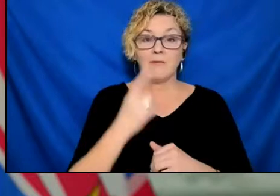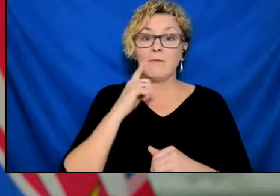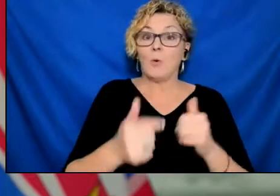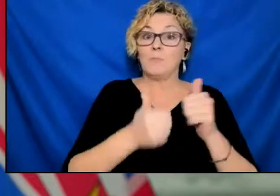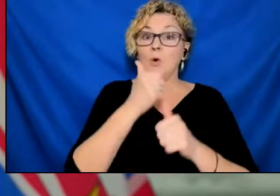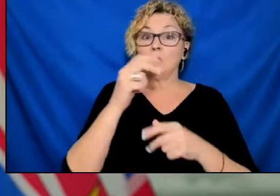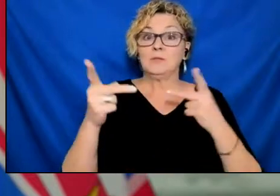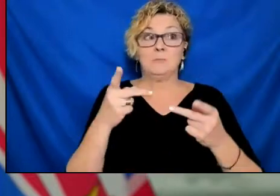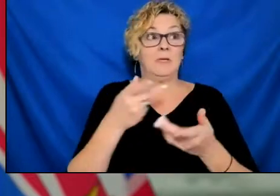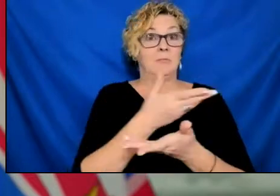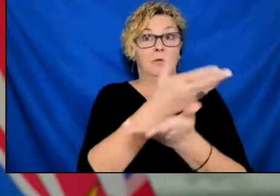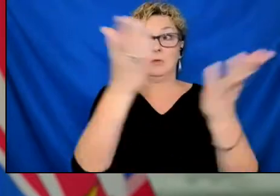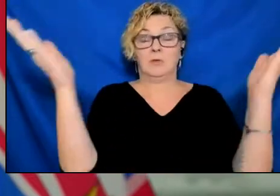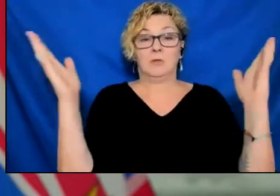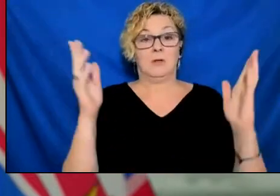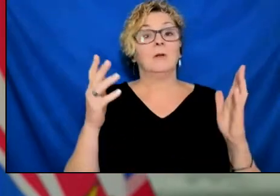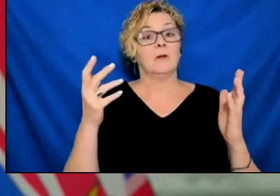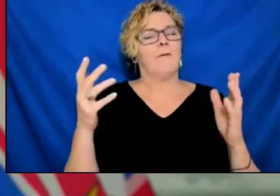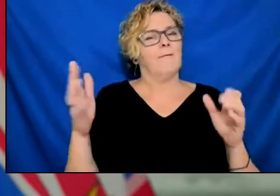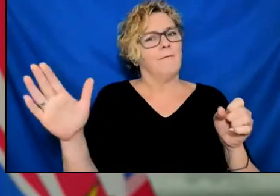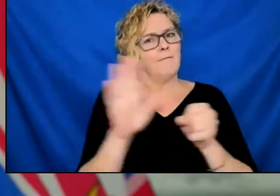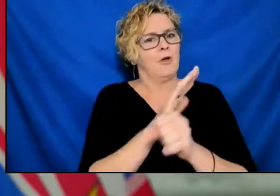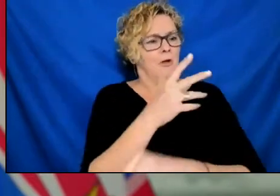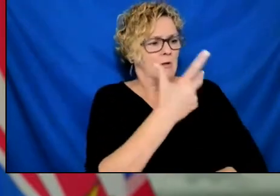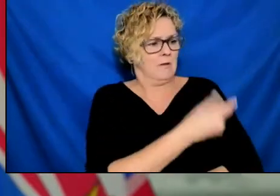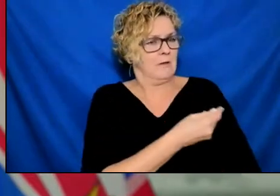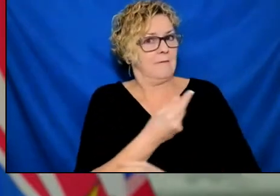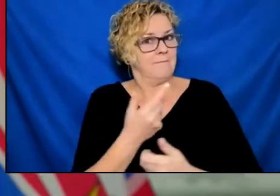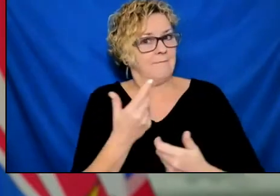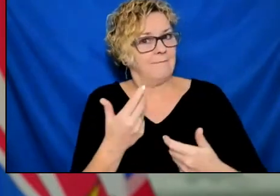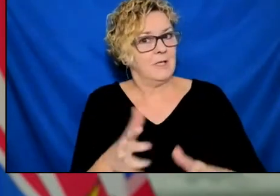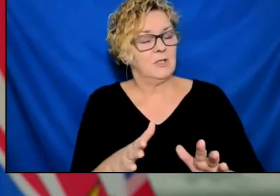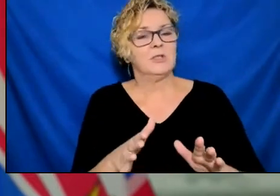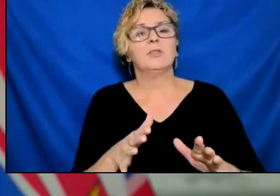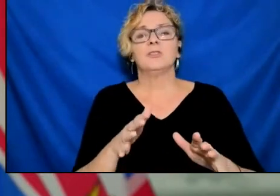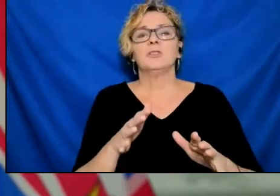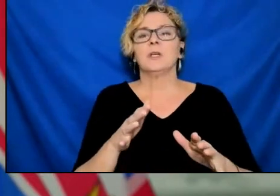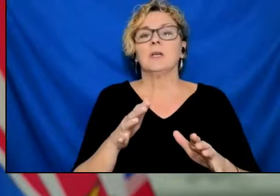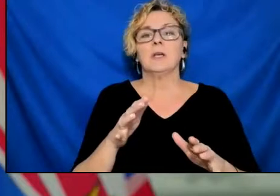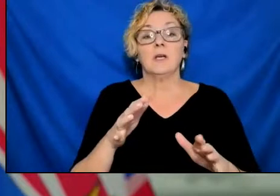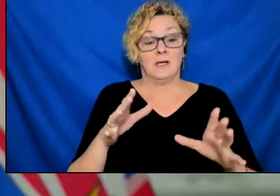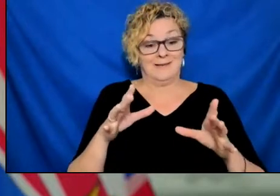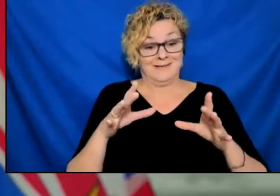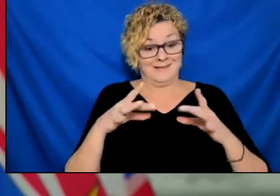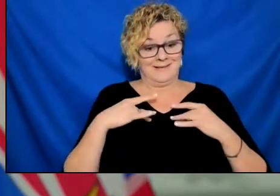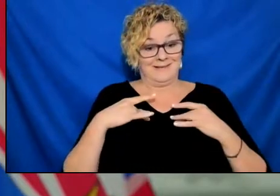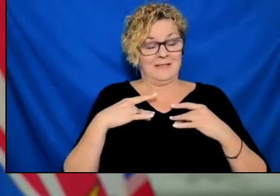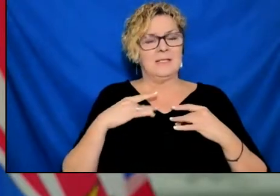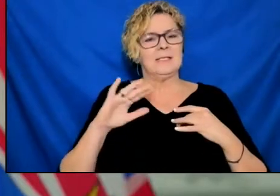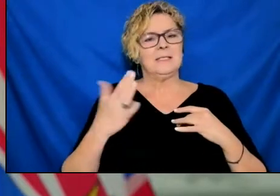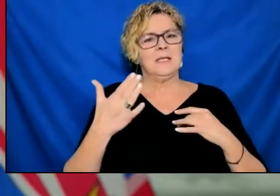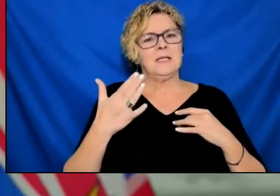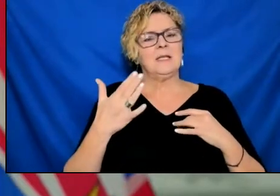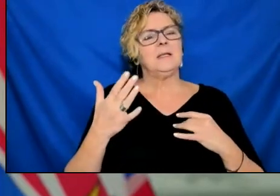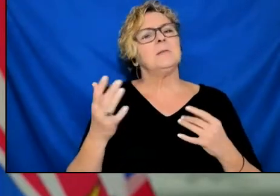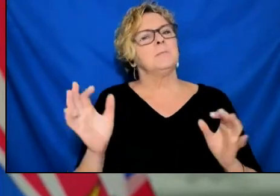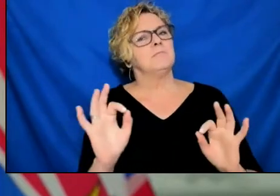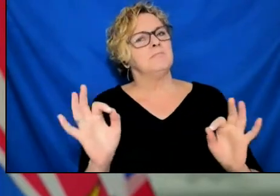that for most people who are fully vaccinated, illness continues to be mild.